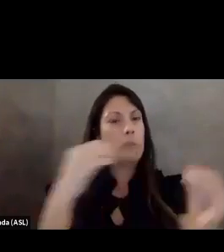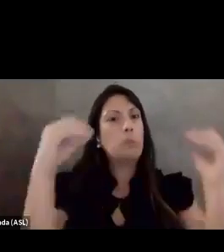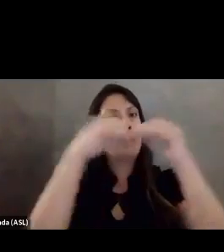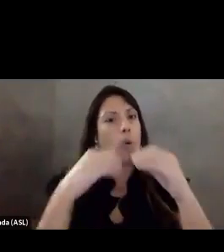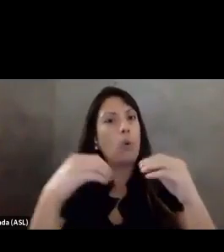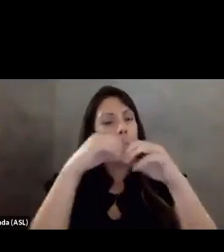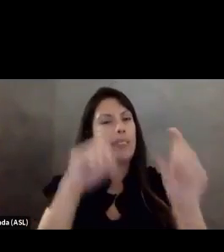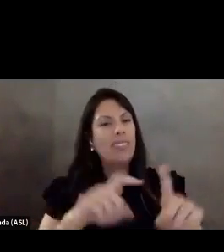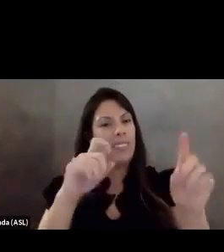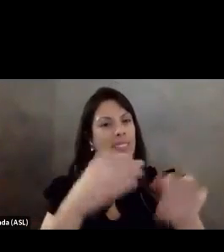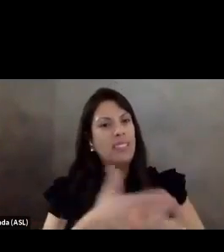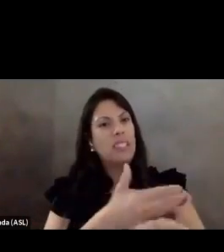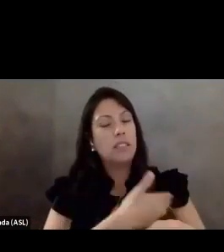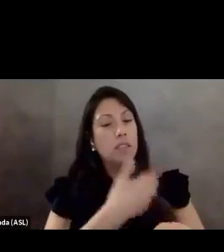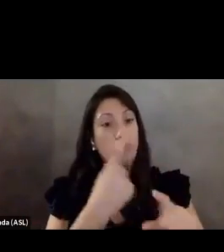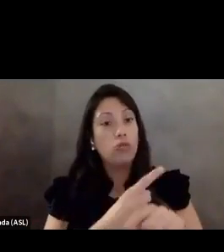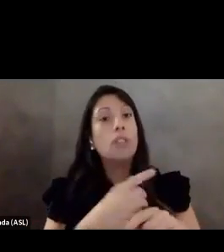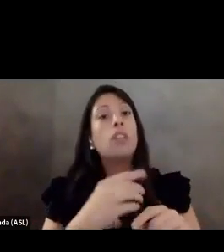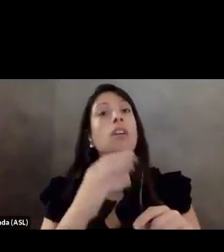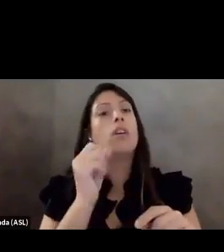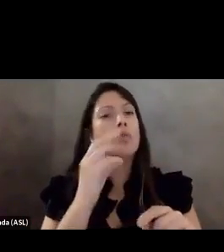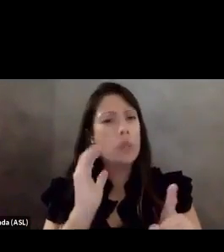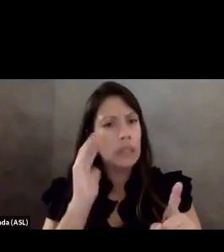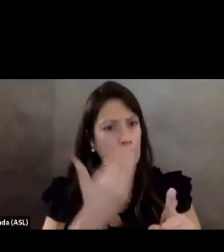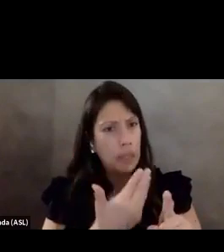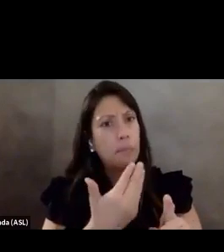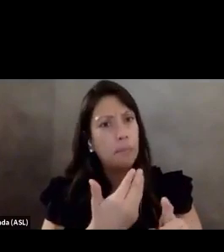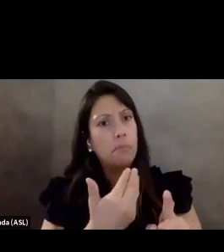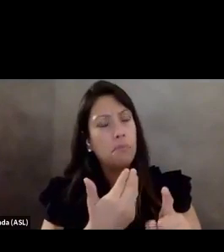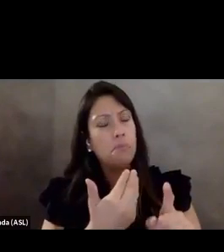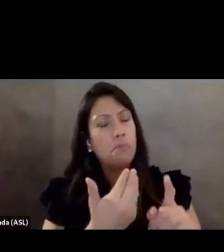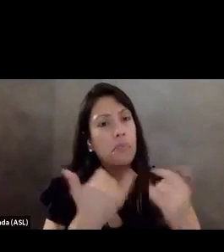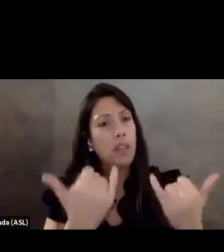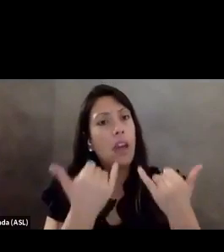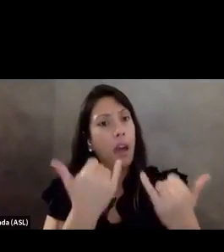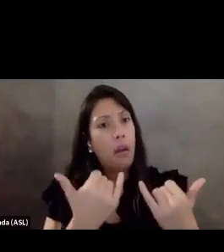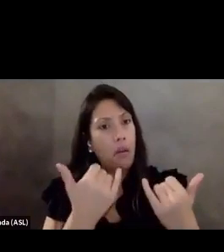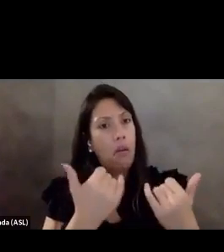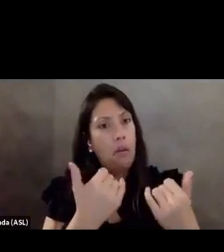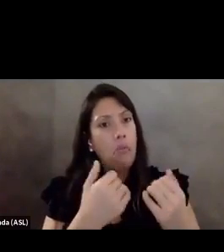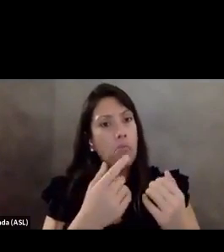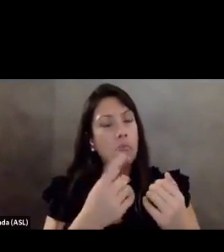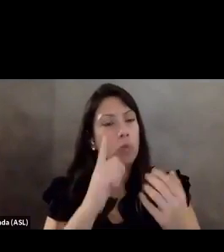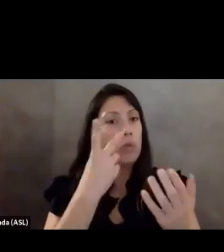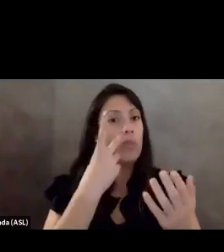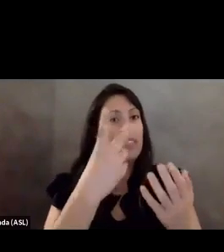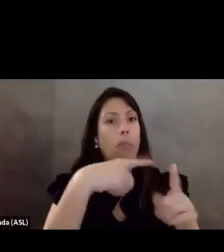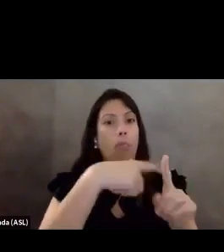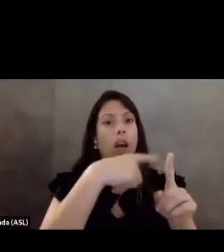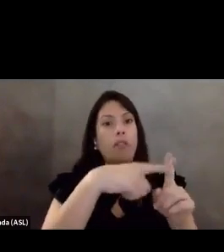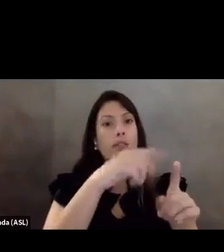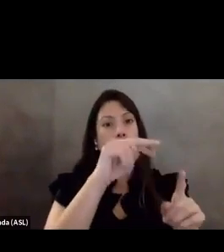It sounds like you're already seeing some positive results in terms of positivity for our disadvantaged communities.